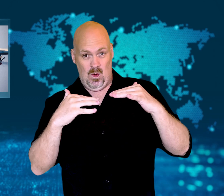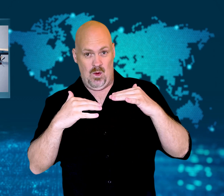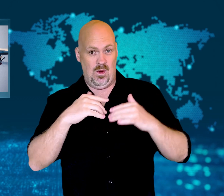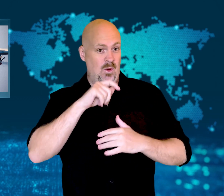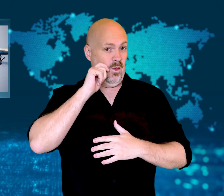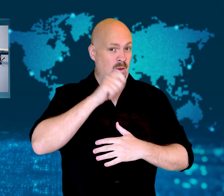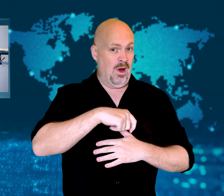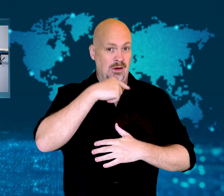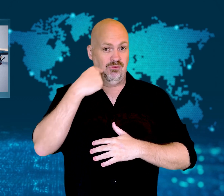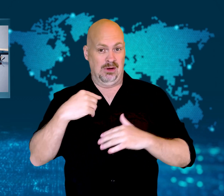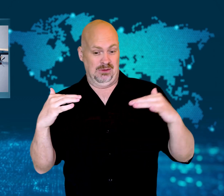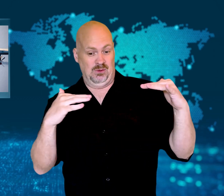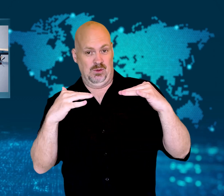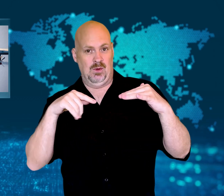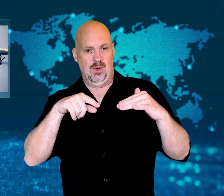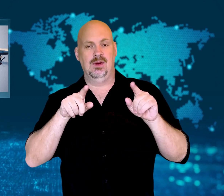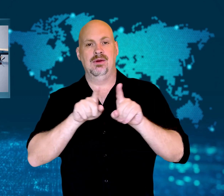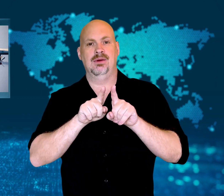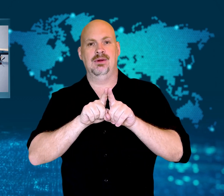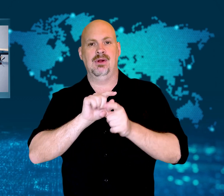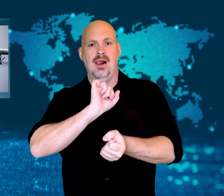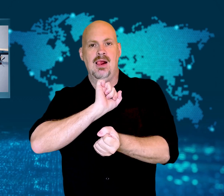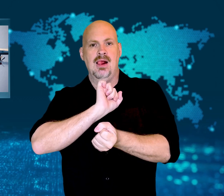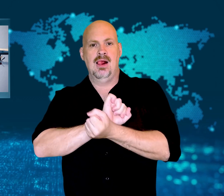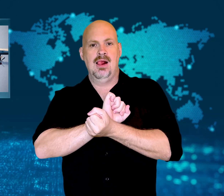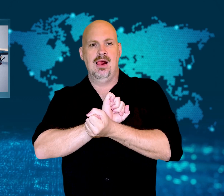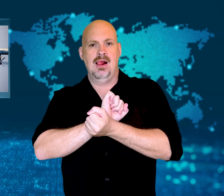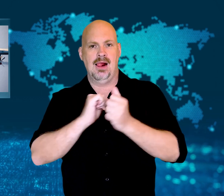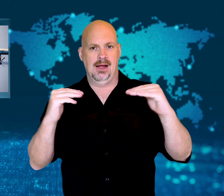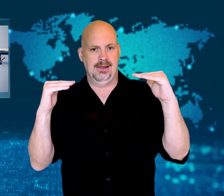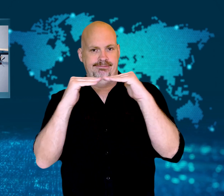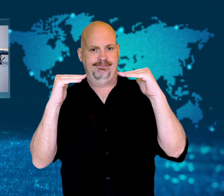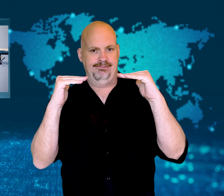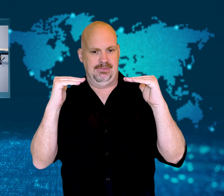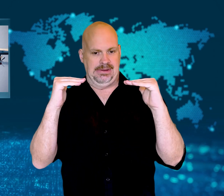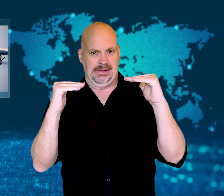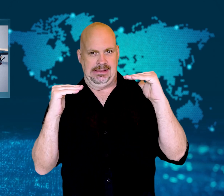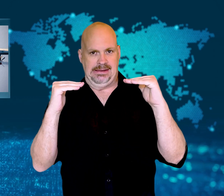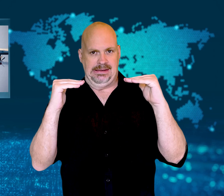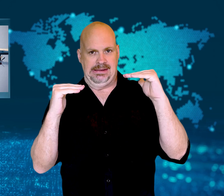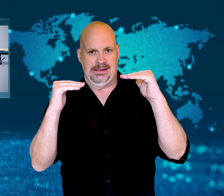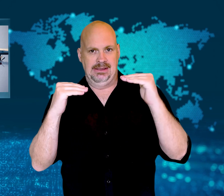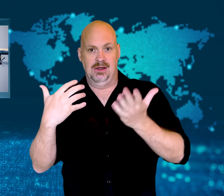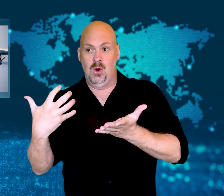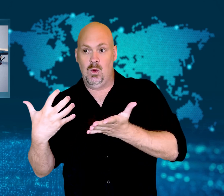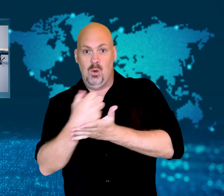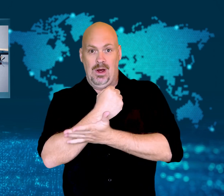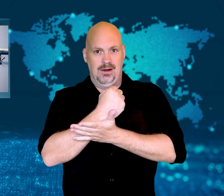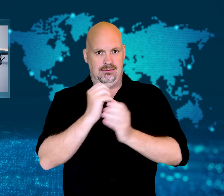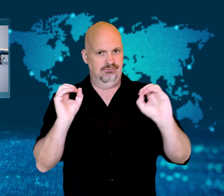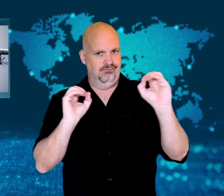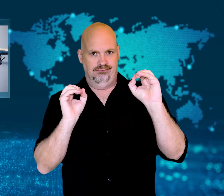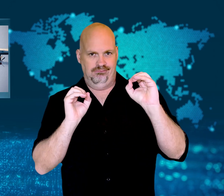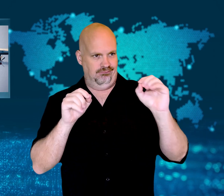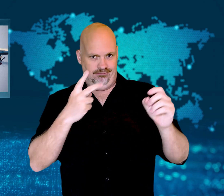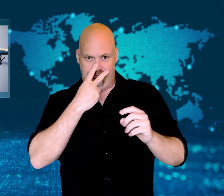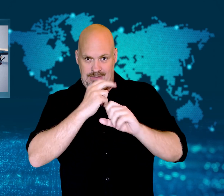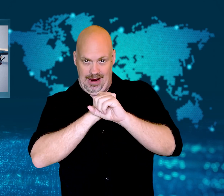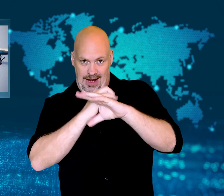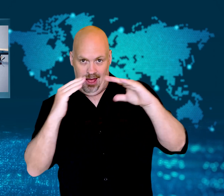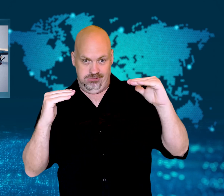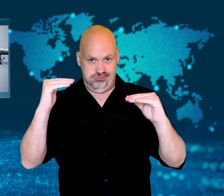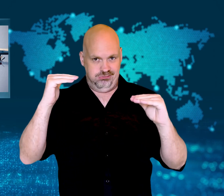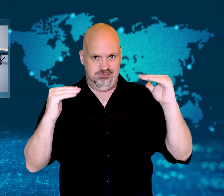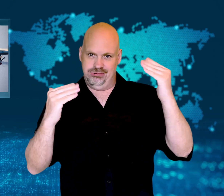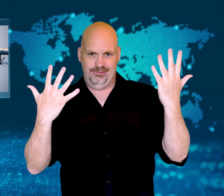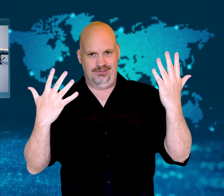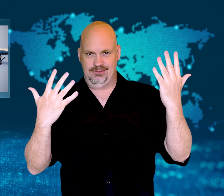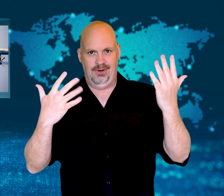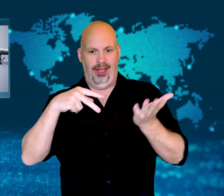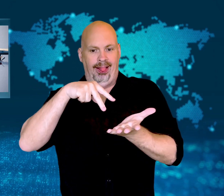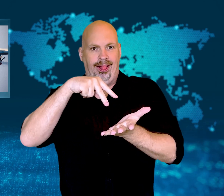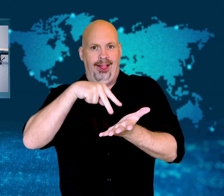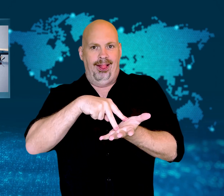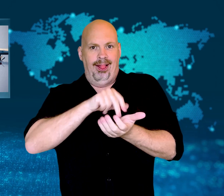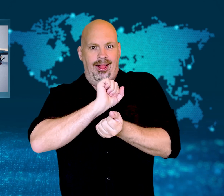Others warn that as Ukraine declares more victories, Putin may become more dangerous.